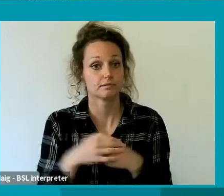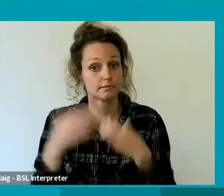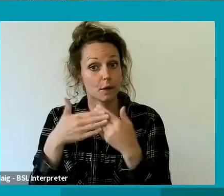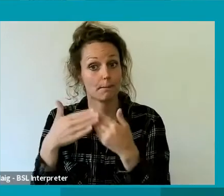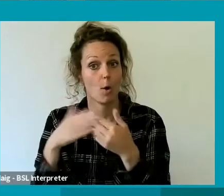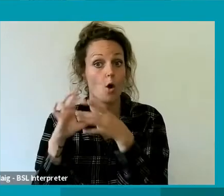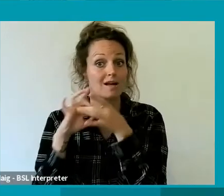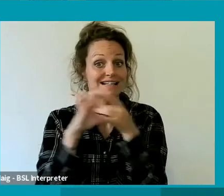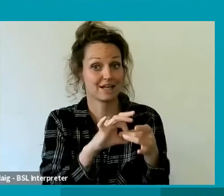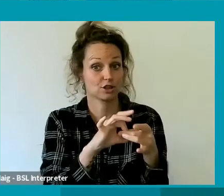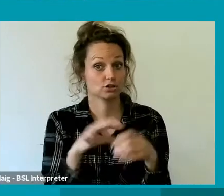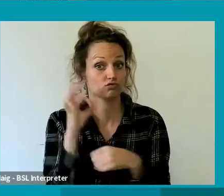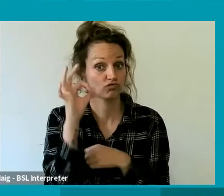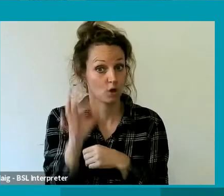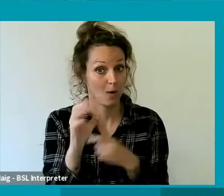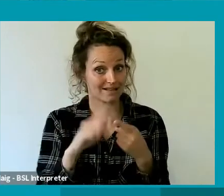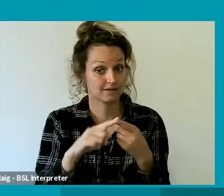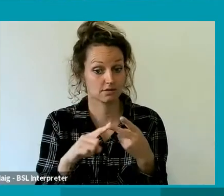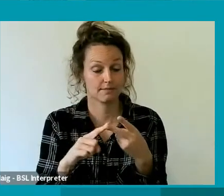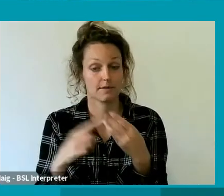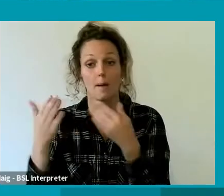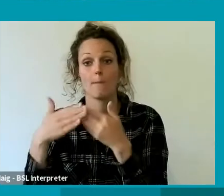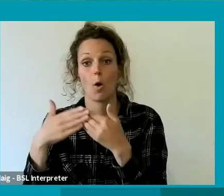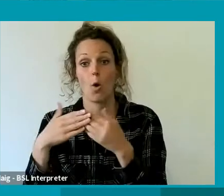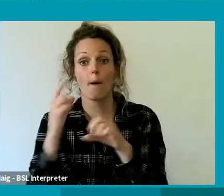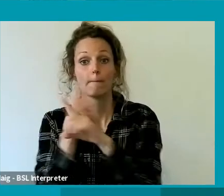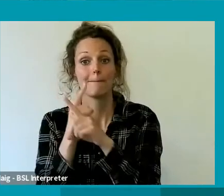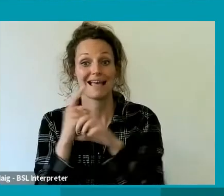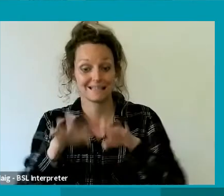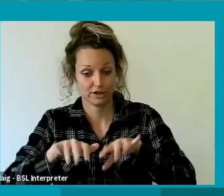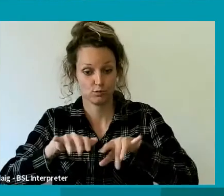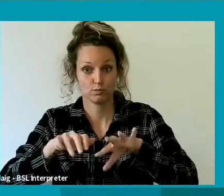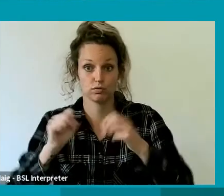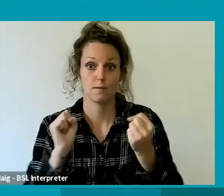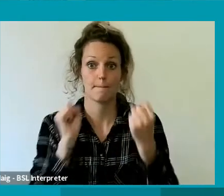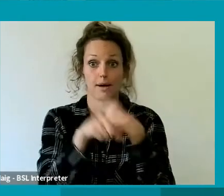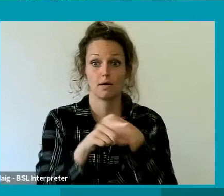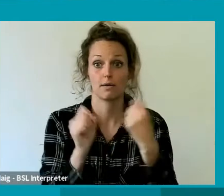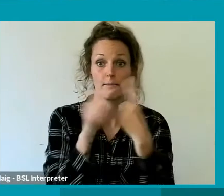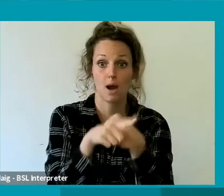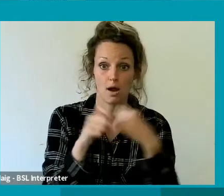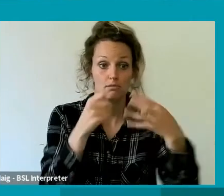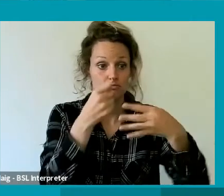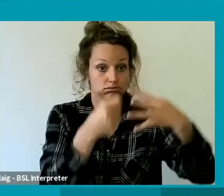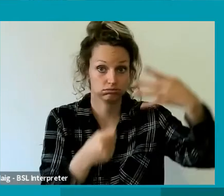So that's the power of the image. So here's just a couple quick tips.